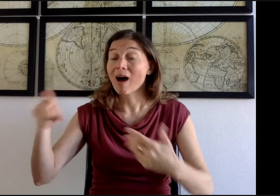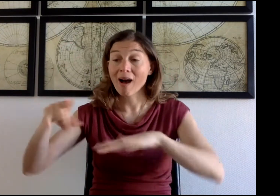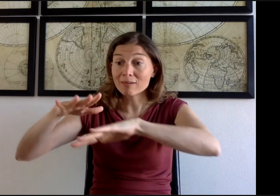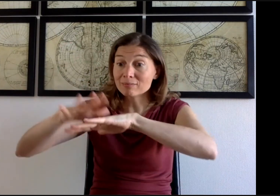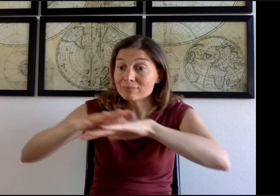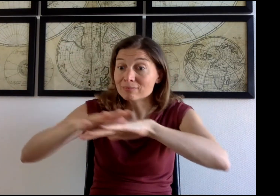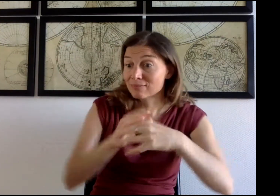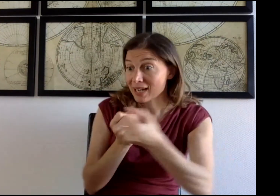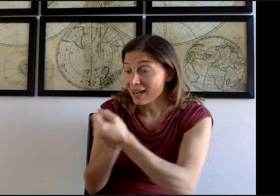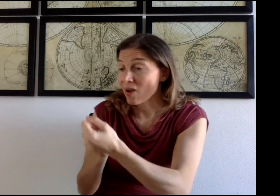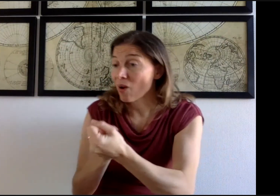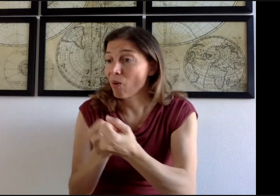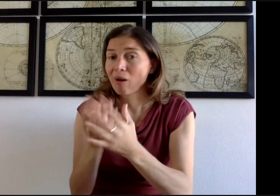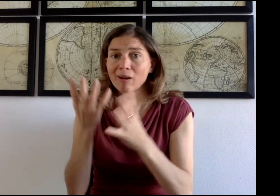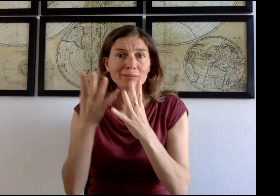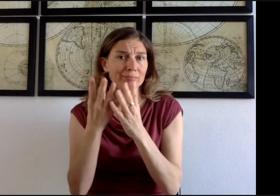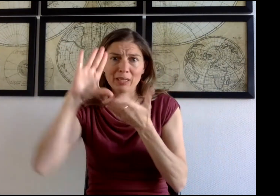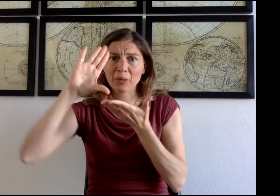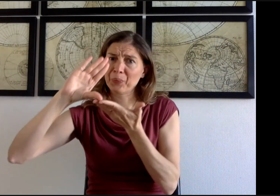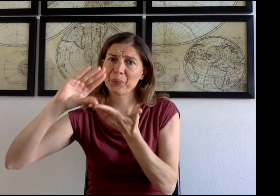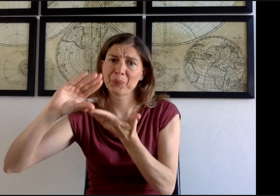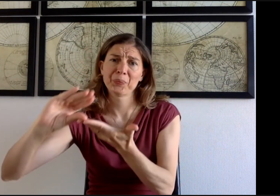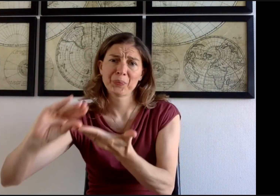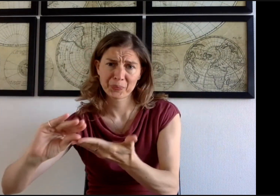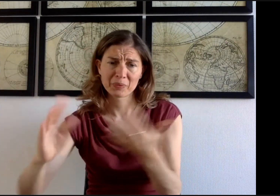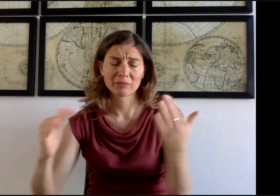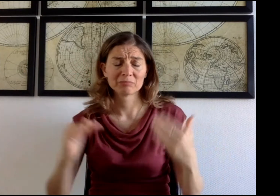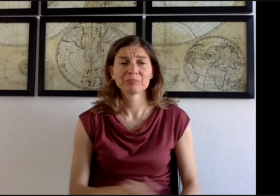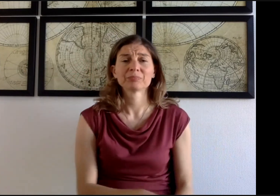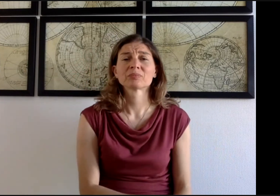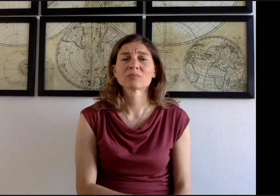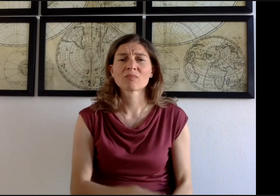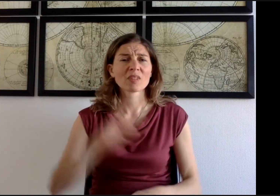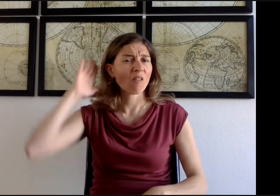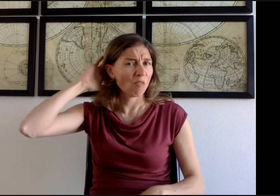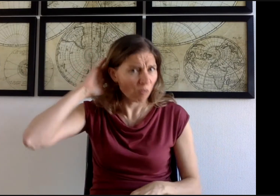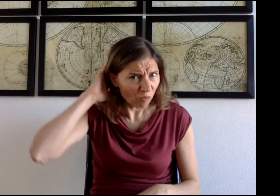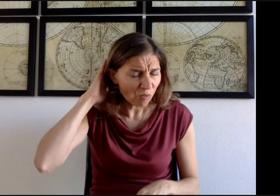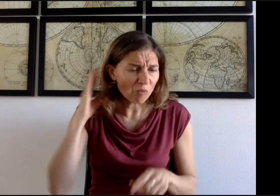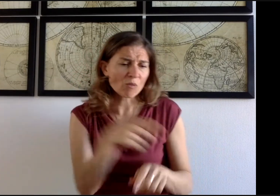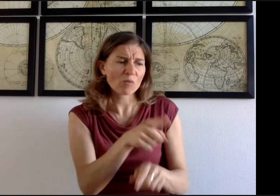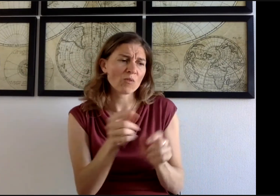Forced placement, treatment or restraint seem to be on the rise